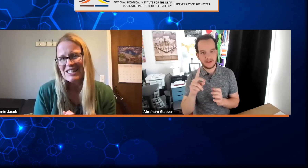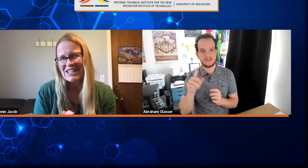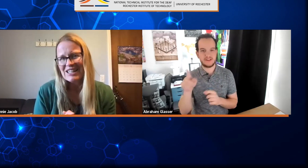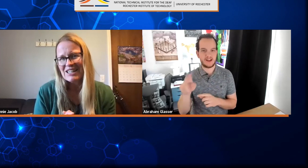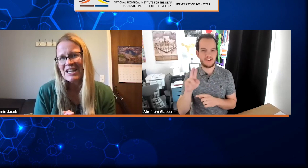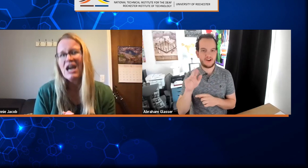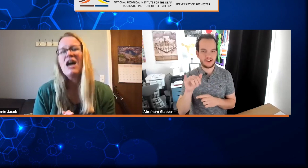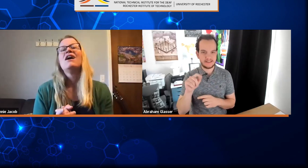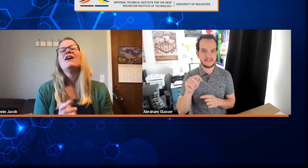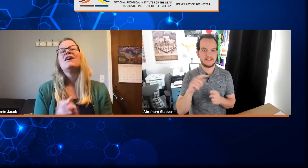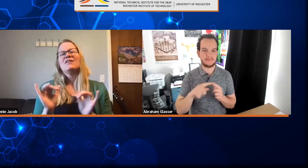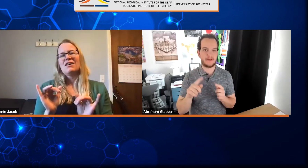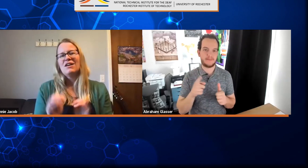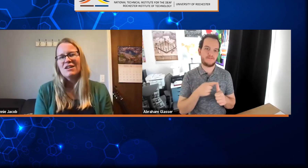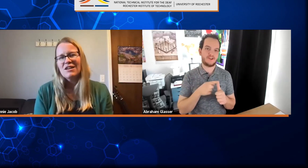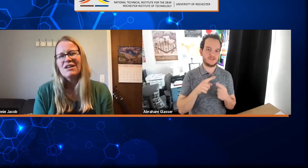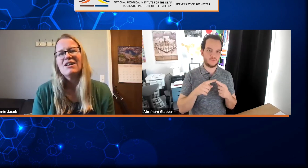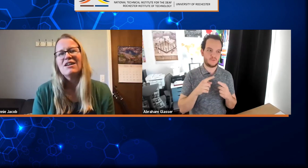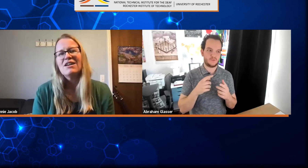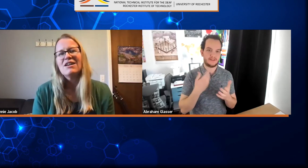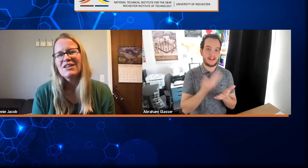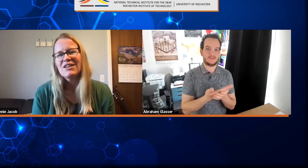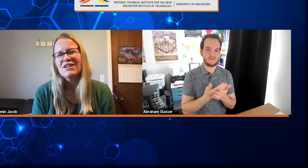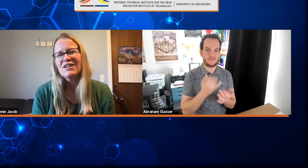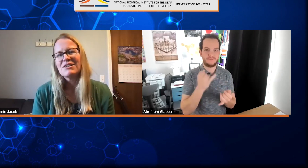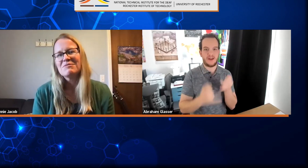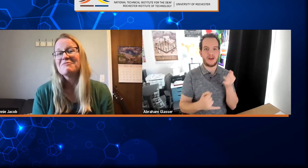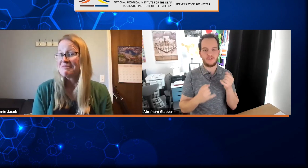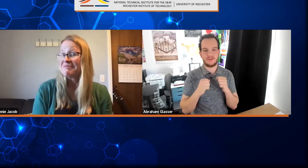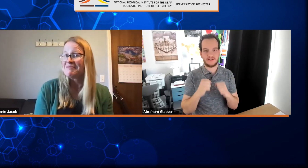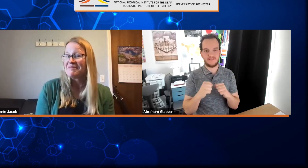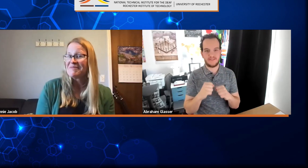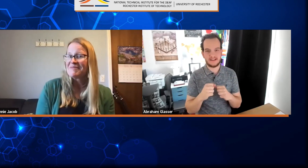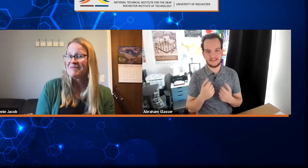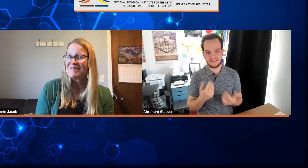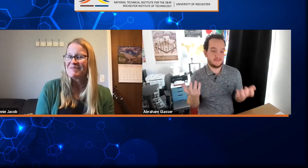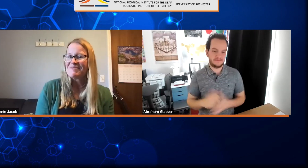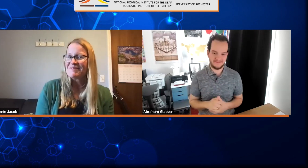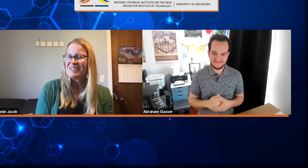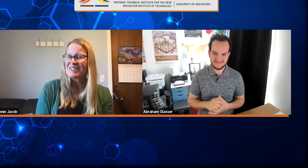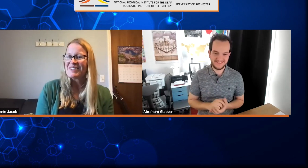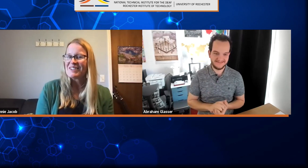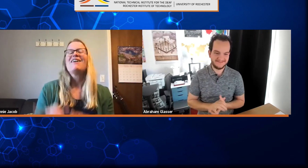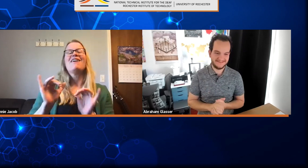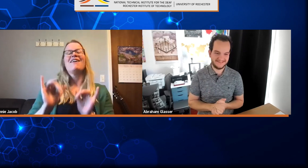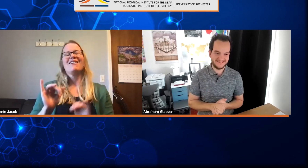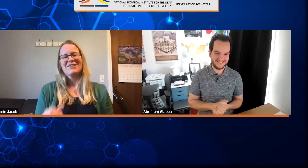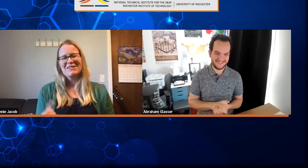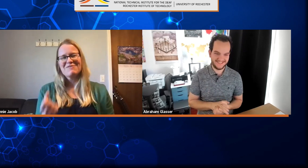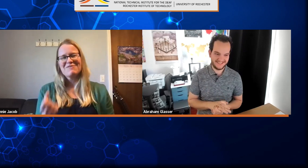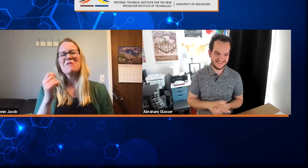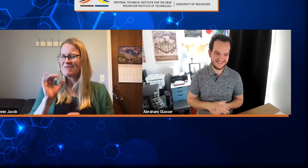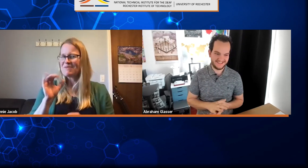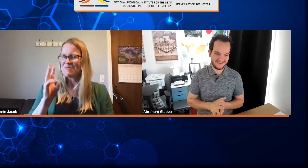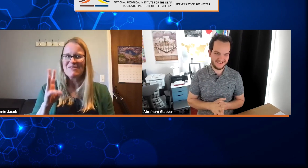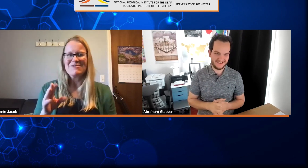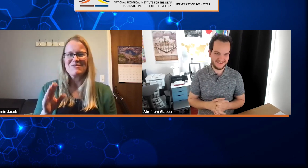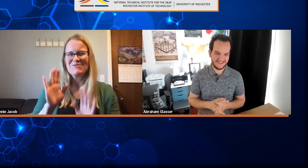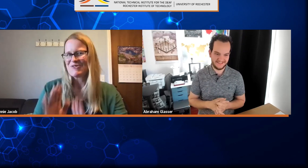to start their Ph.D. at RIT, but I am the first Deaf student to get to the final dissertation defense.